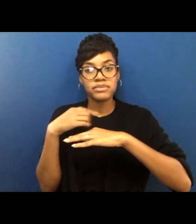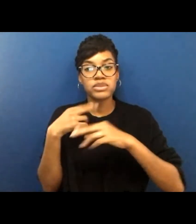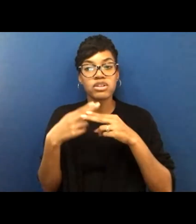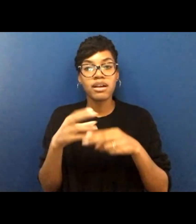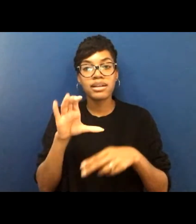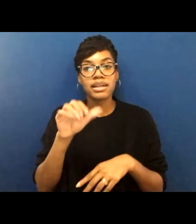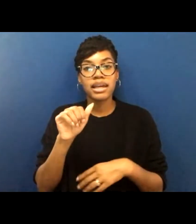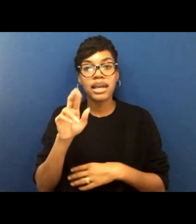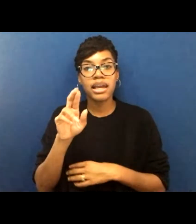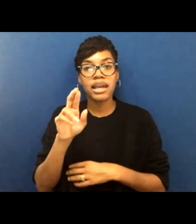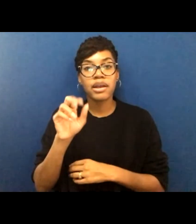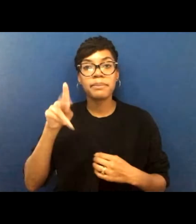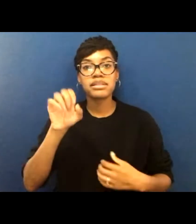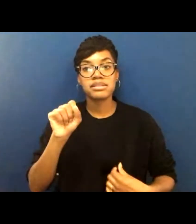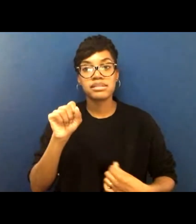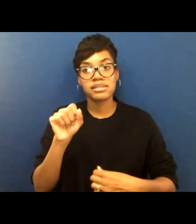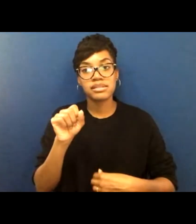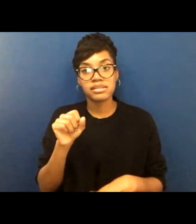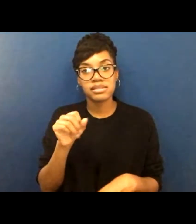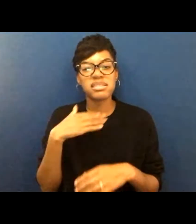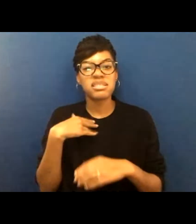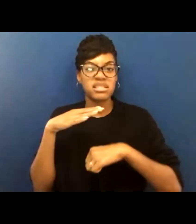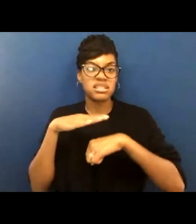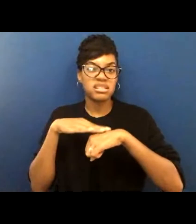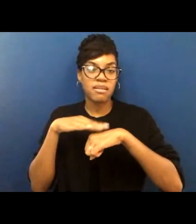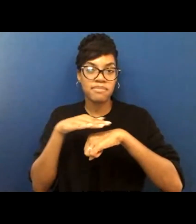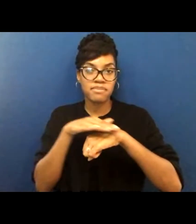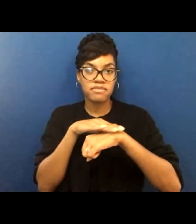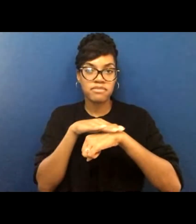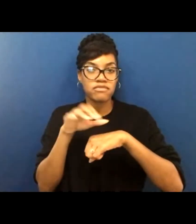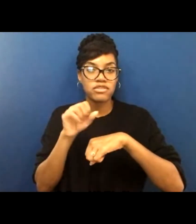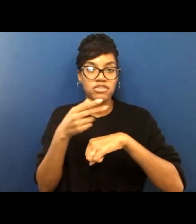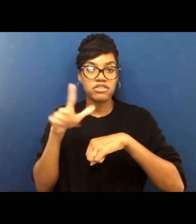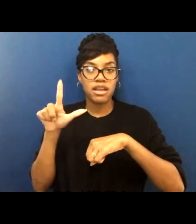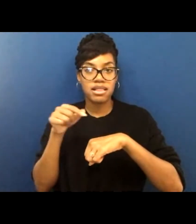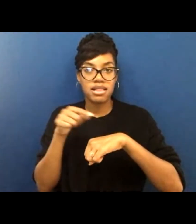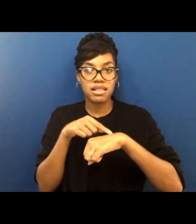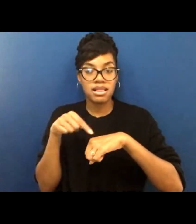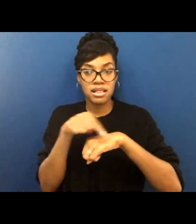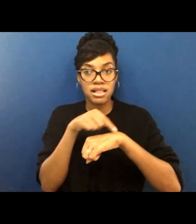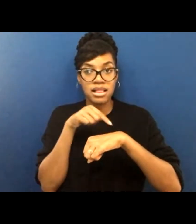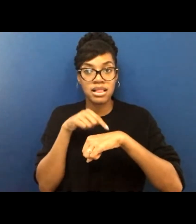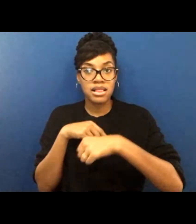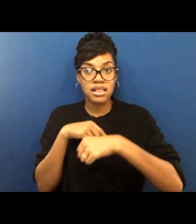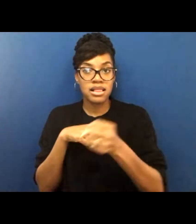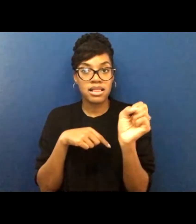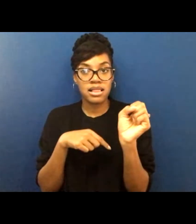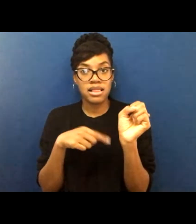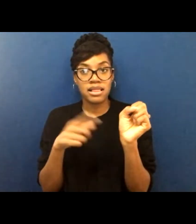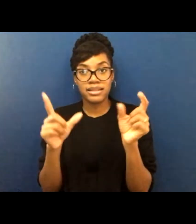So the carapace is just the top of the shell. You can see his chelae, or pinchers again.